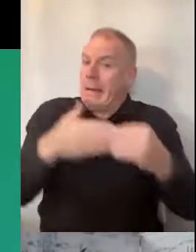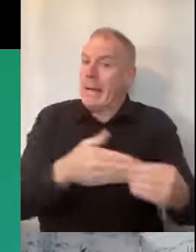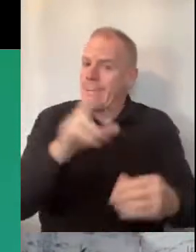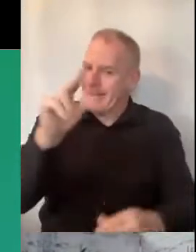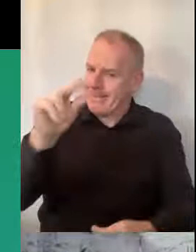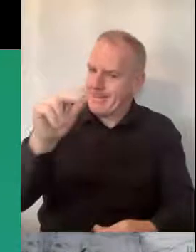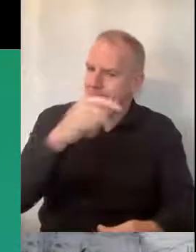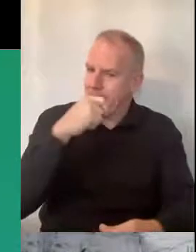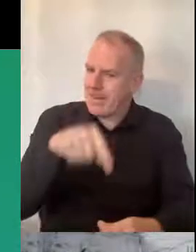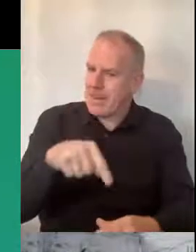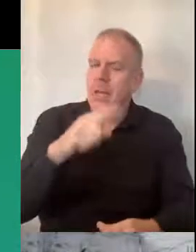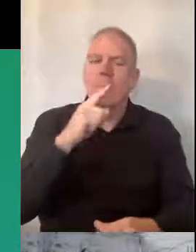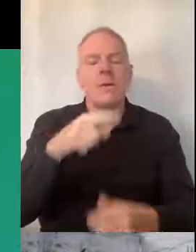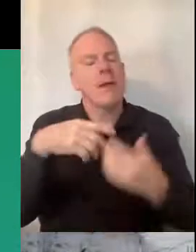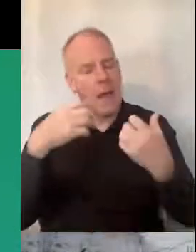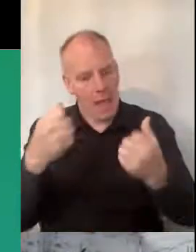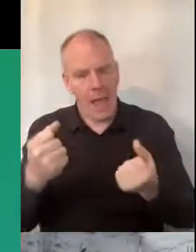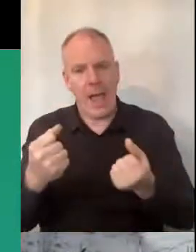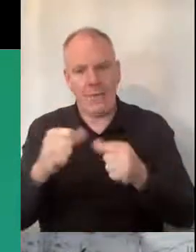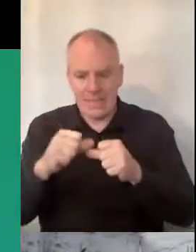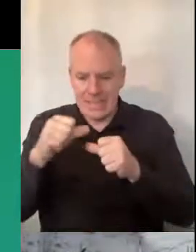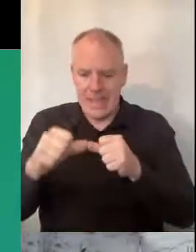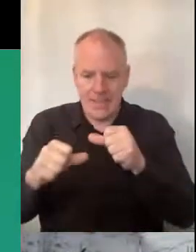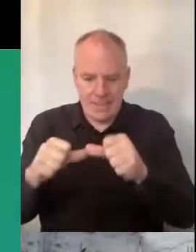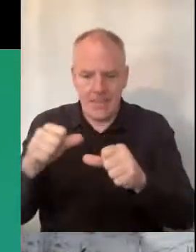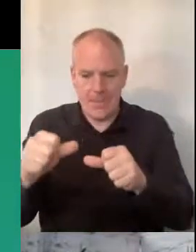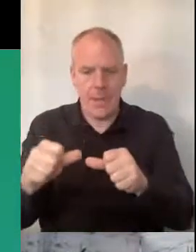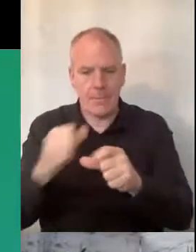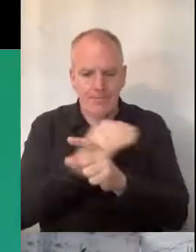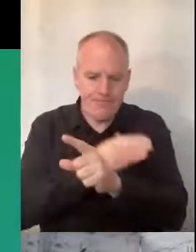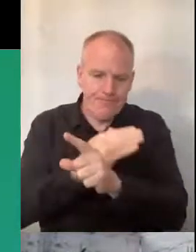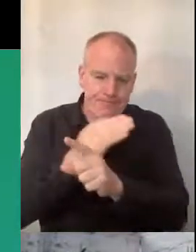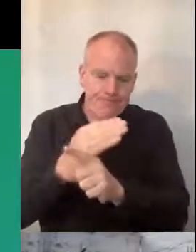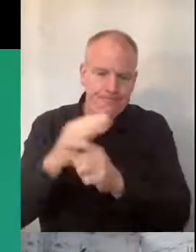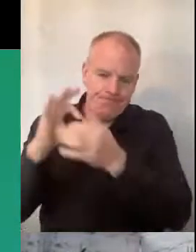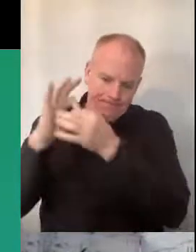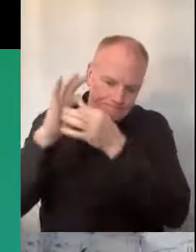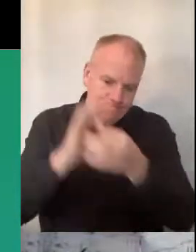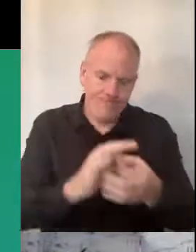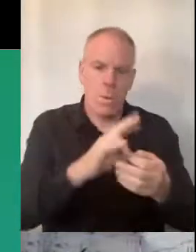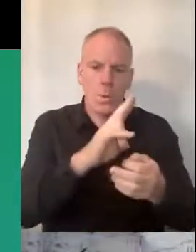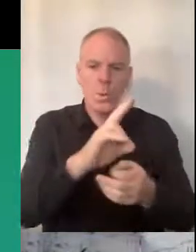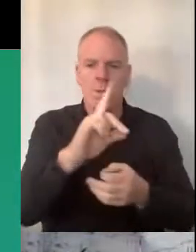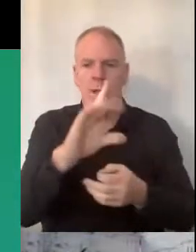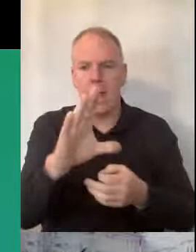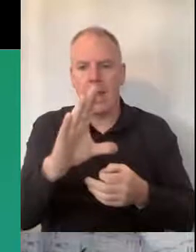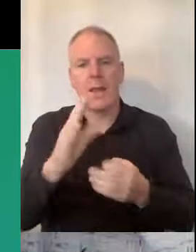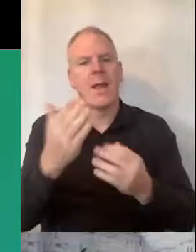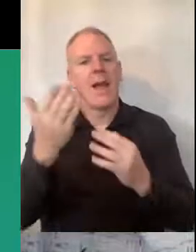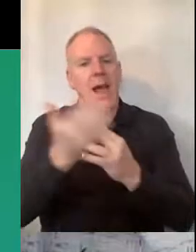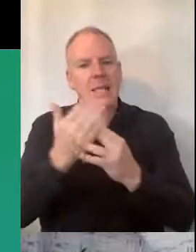but there have been intentional steps to try to embed UDL and accessibility throughout the university and